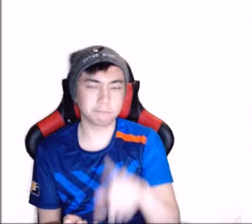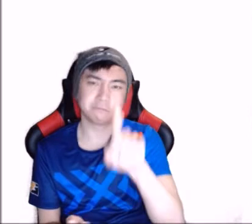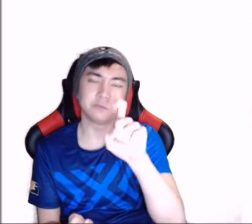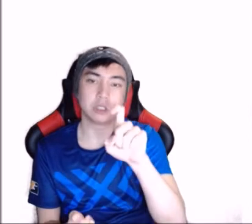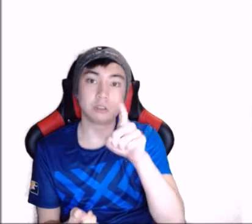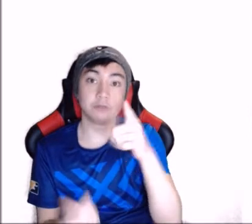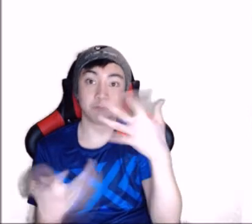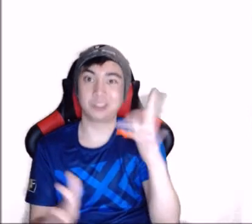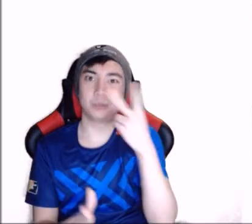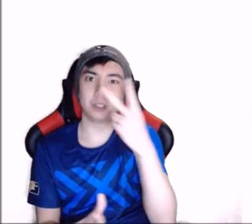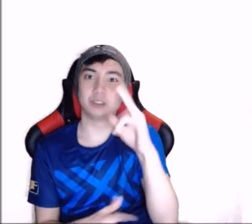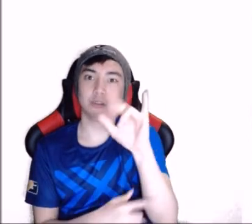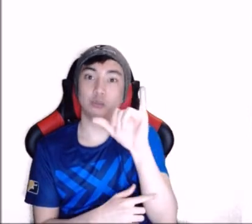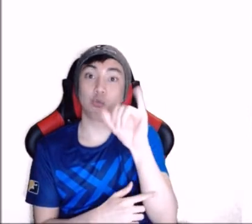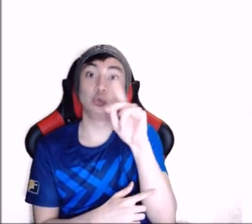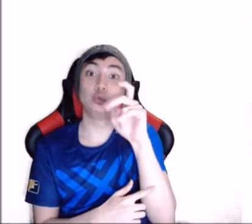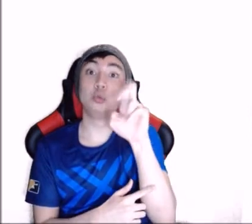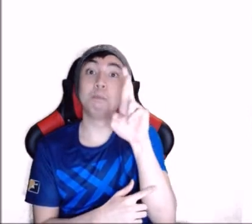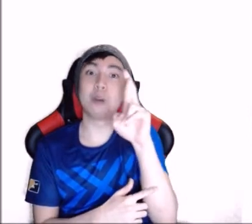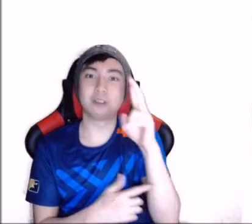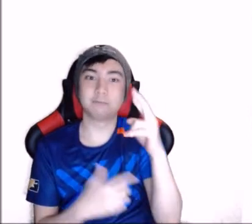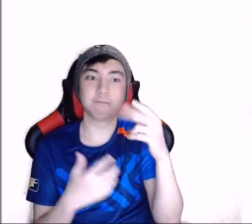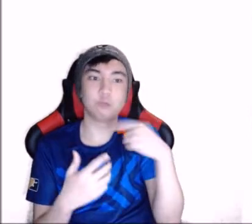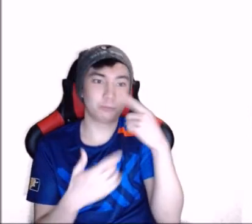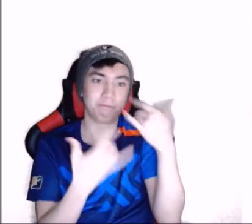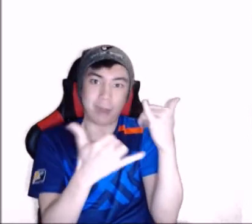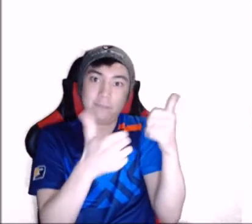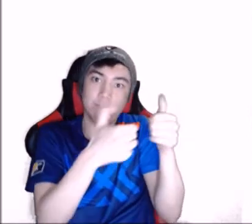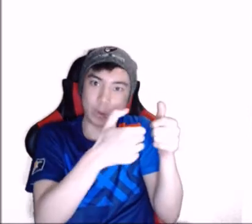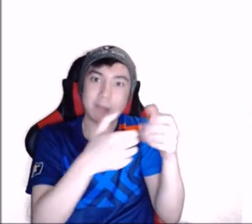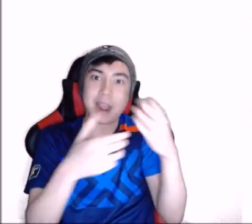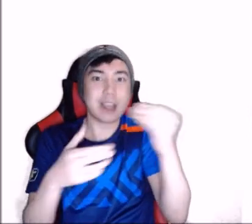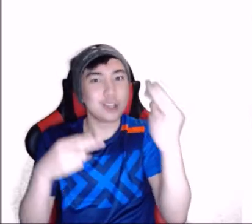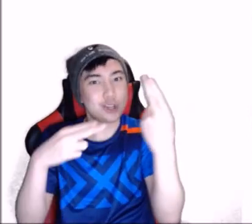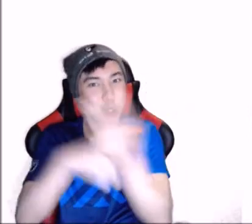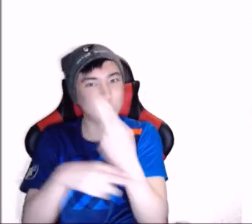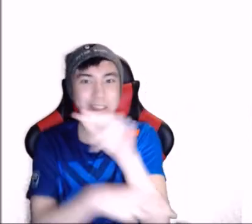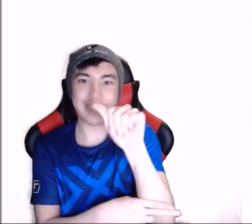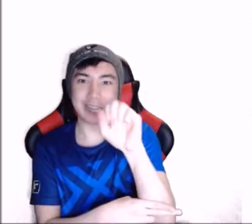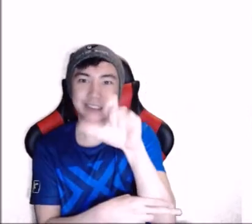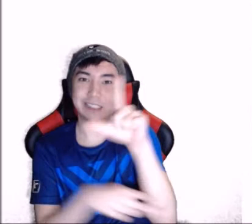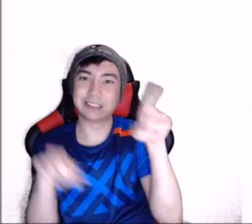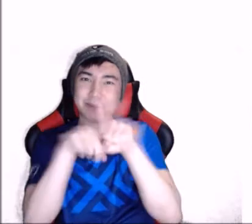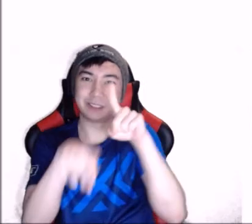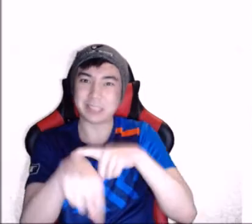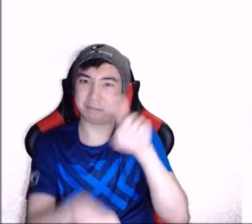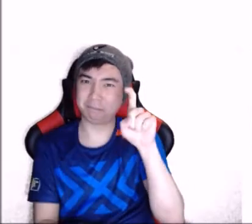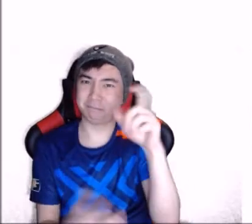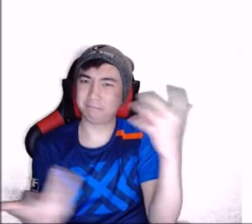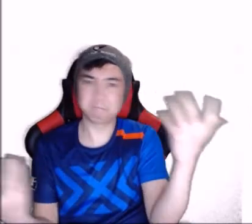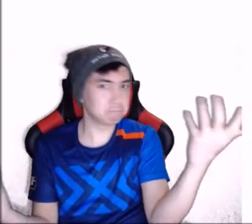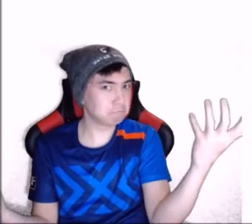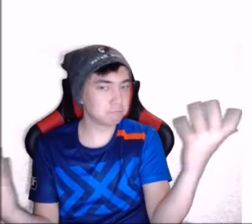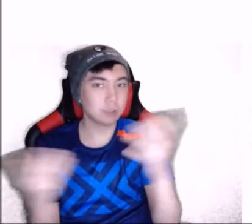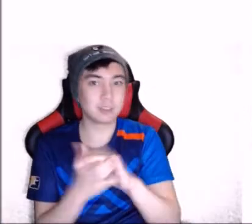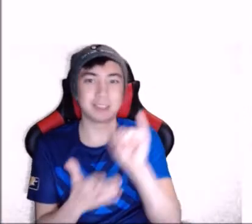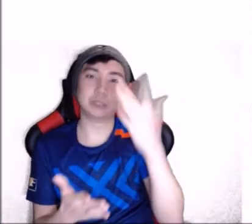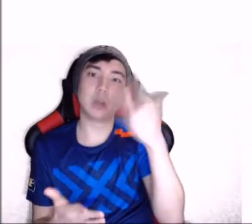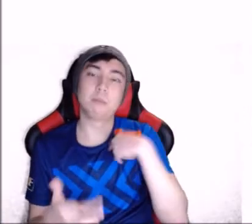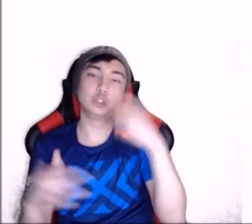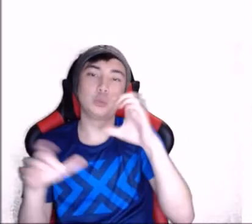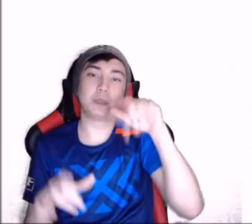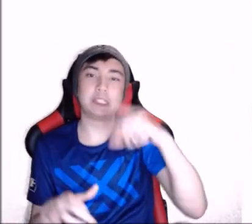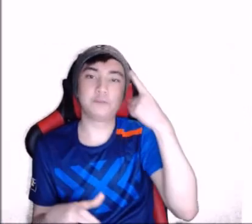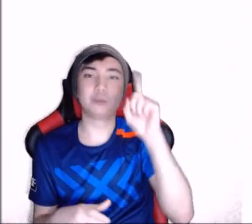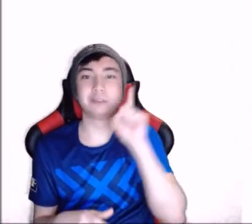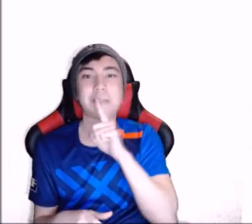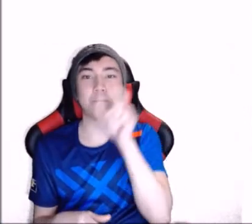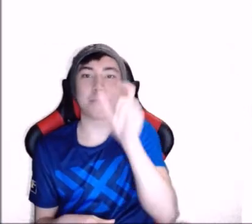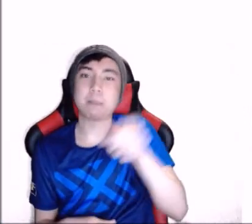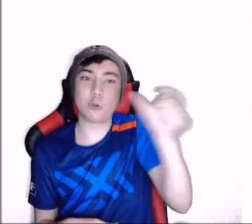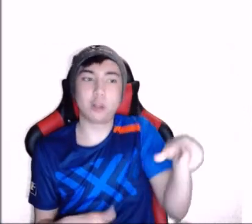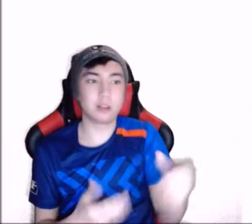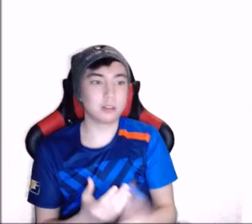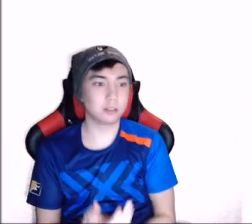Have you ever seen the YouTuber who plays video games and uses American Sign Language at the same time? That's why I want to do this for deaf people